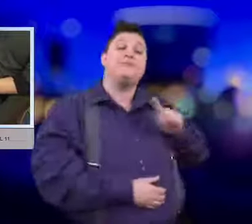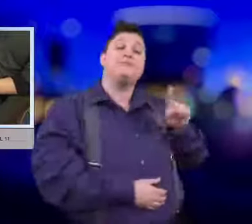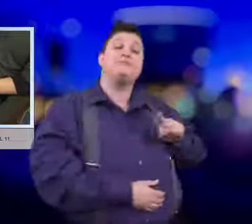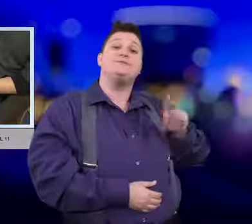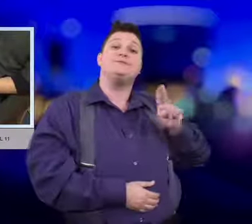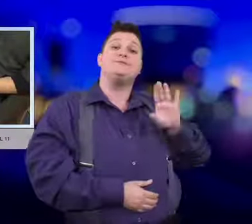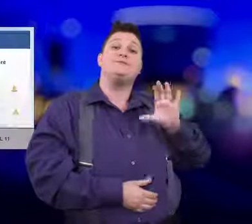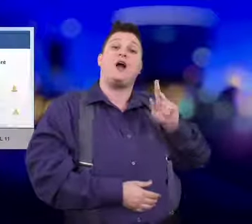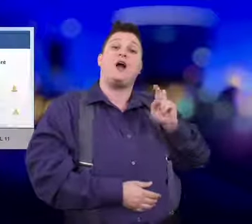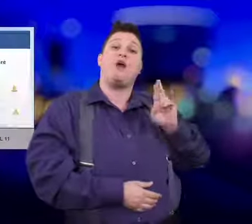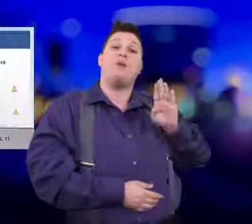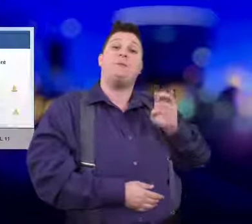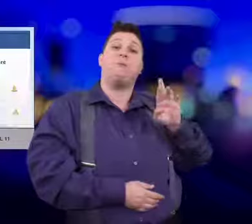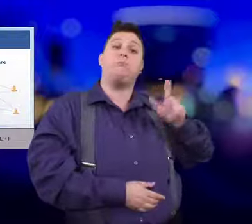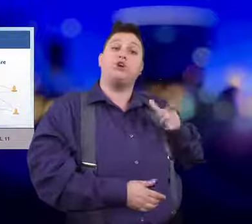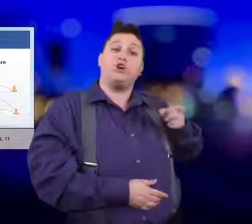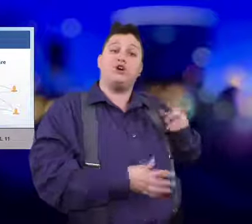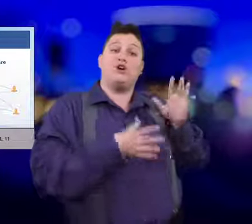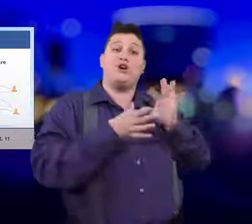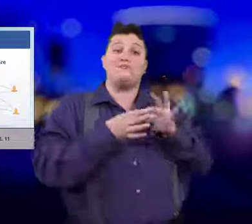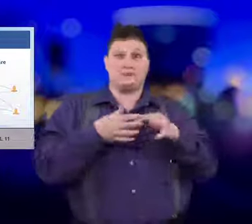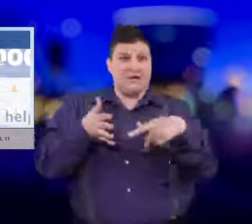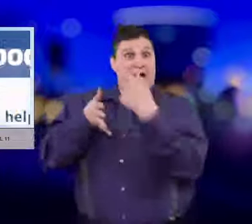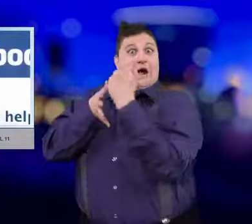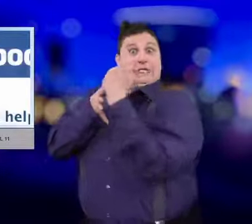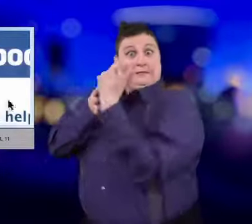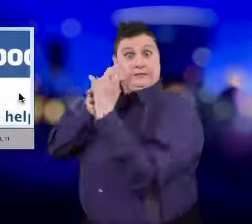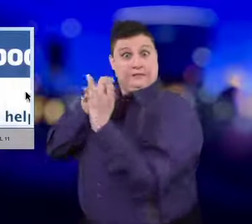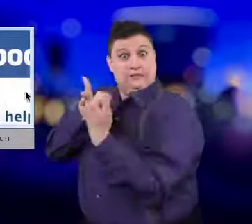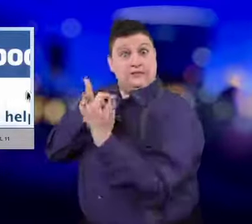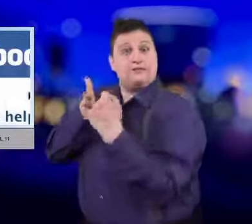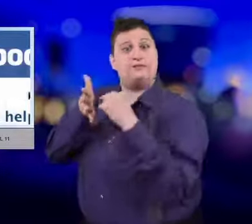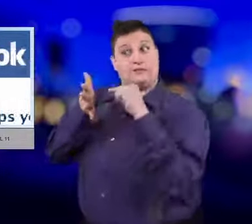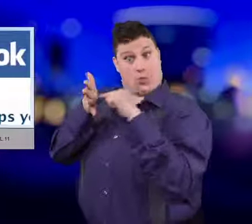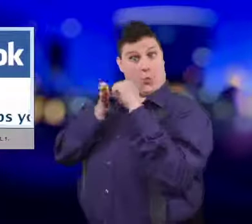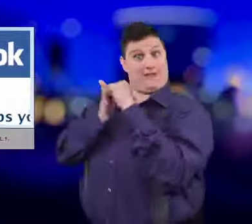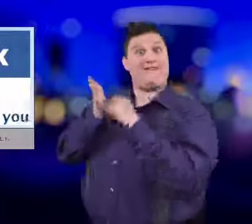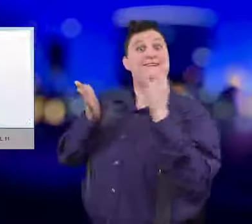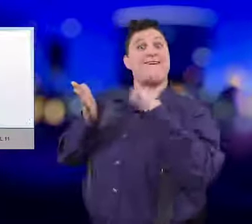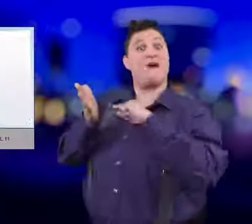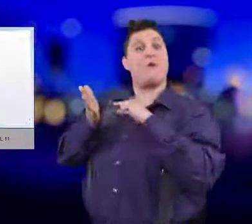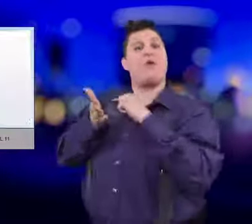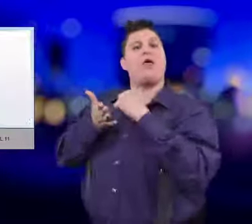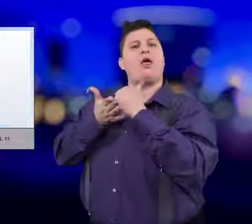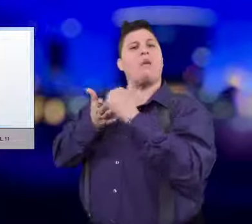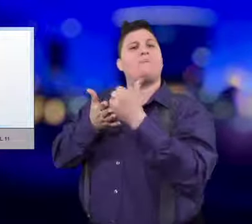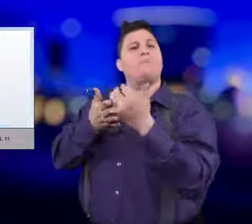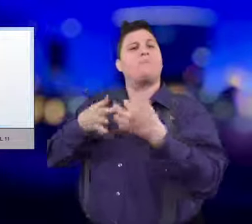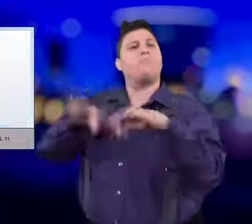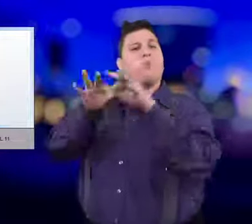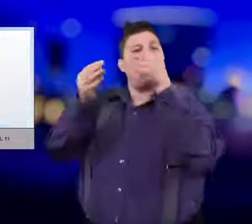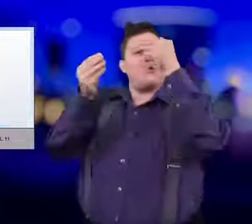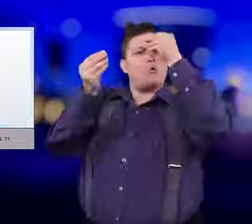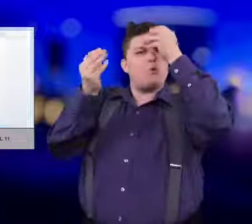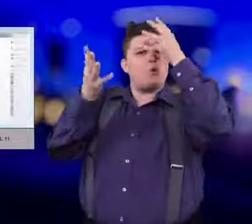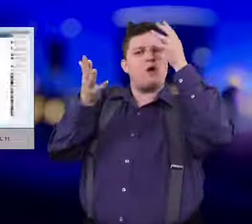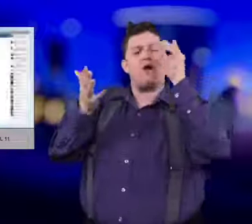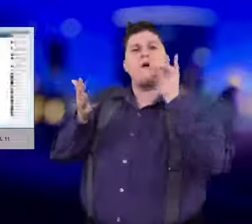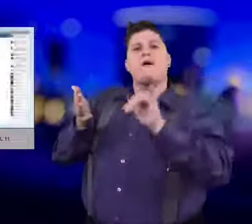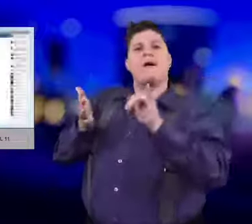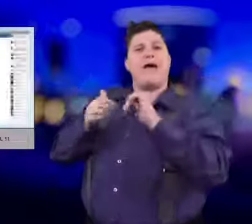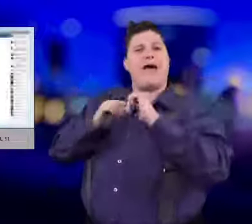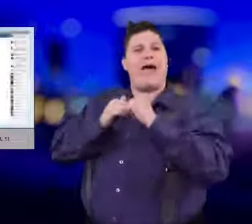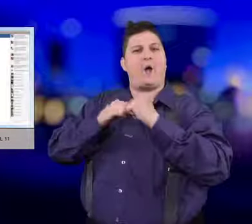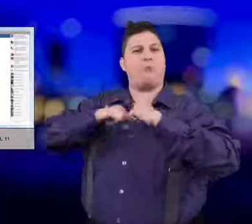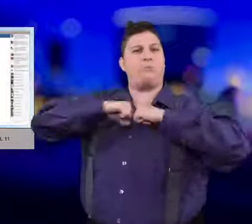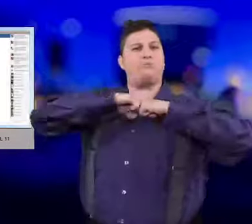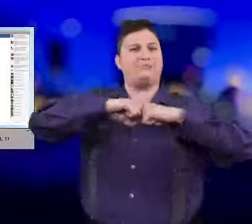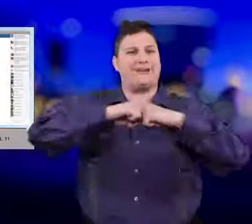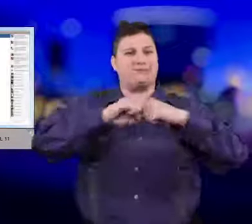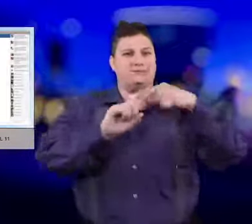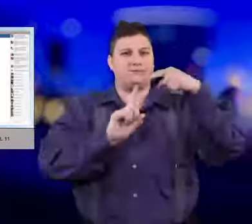Zuckerberg said the removal of these accounts and pages was an important step to protect